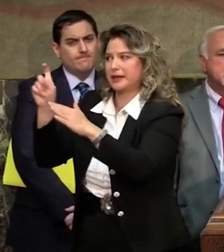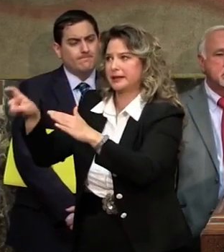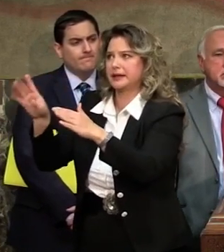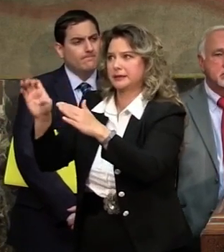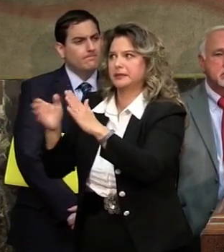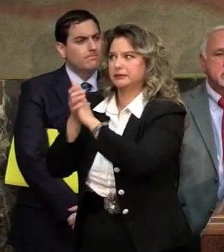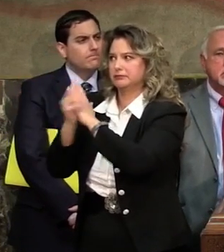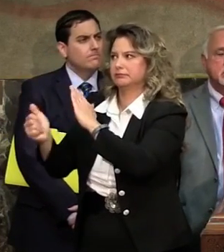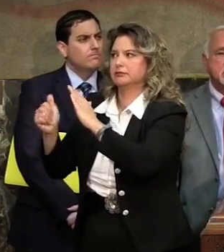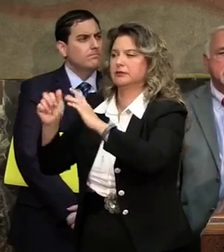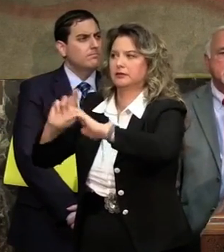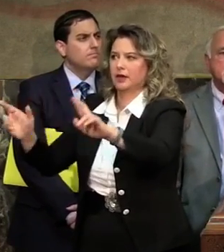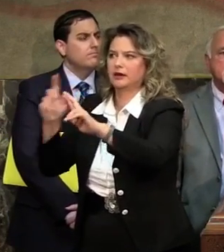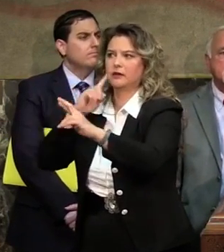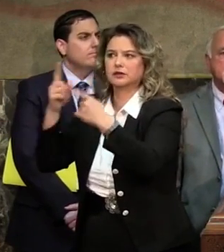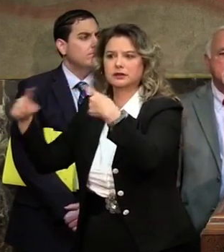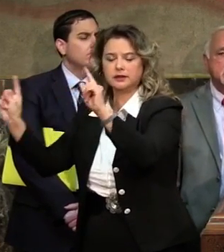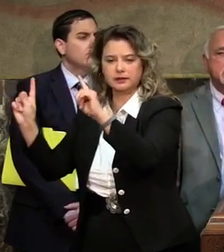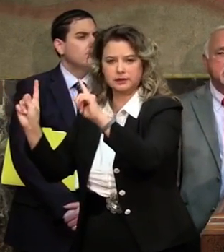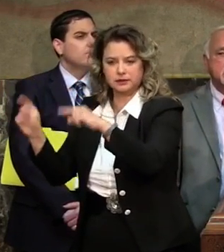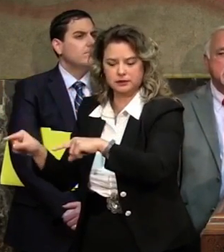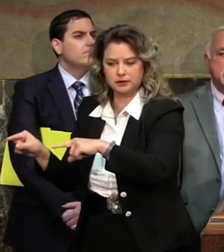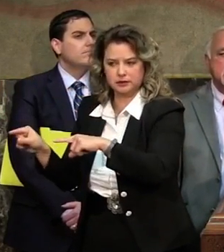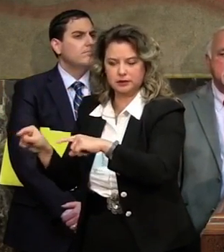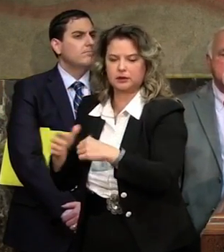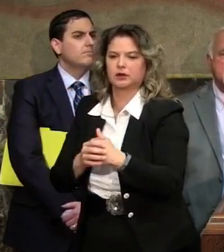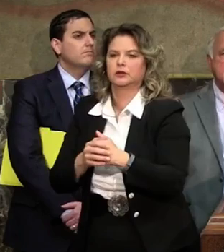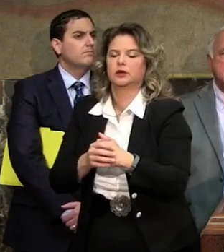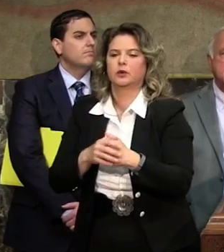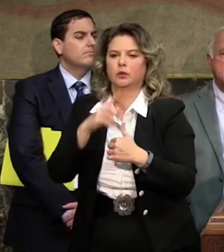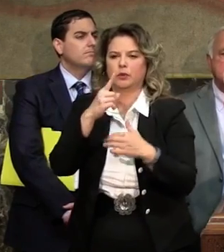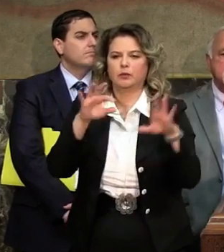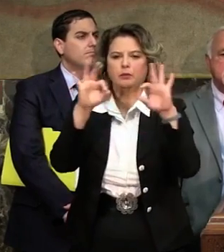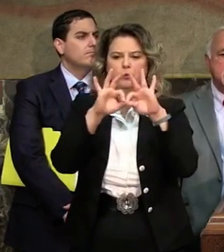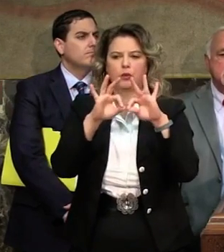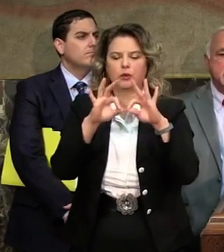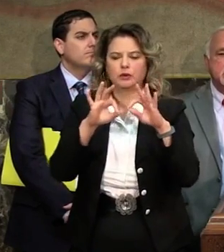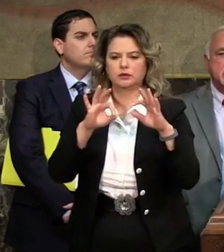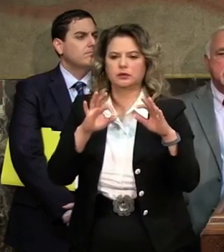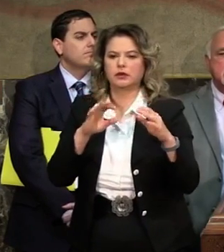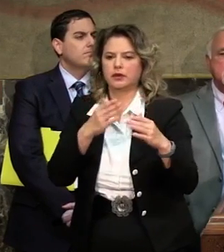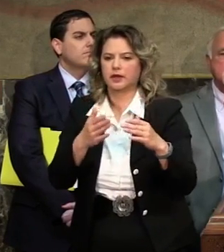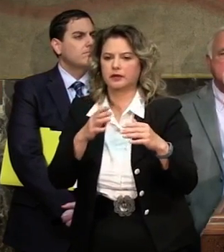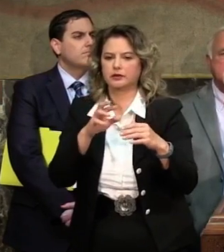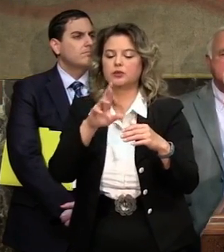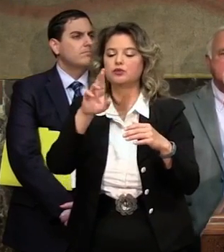success and so one of the most essential things is the reinvestment when we